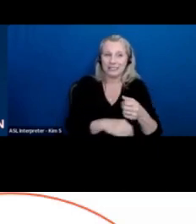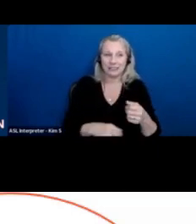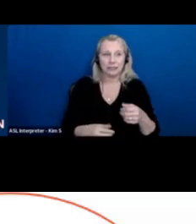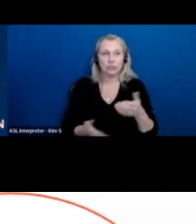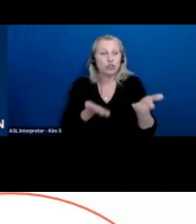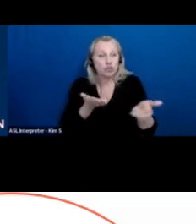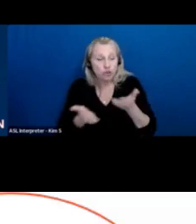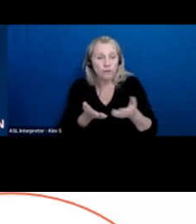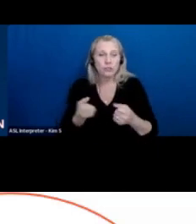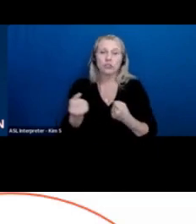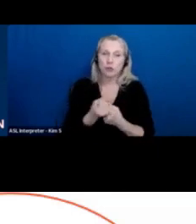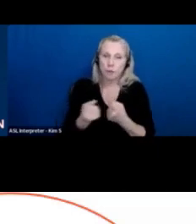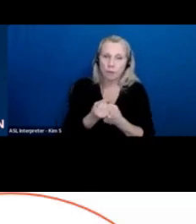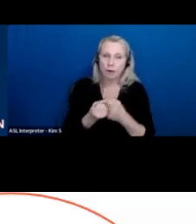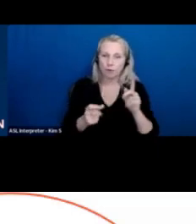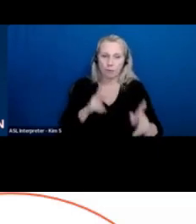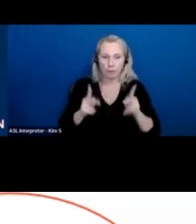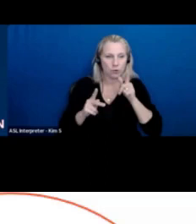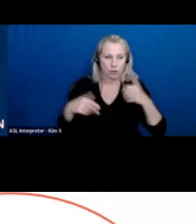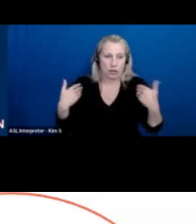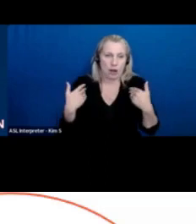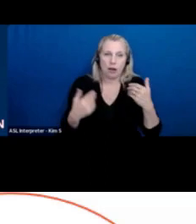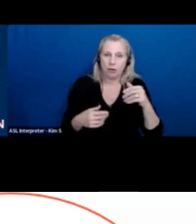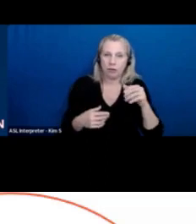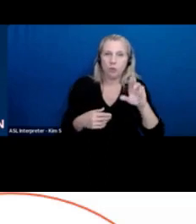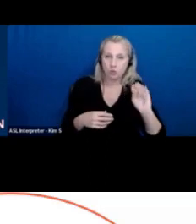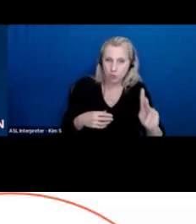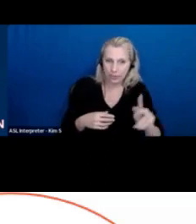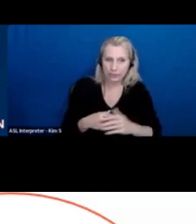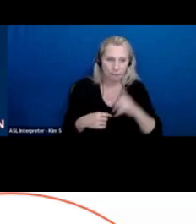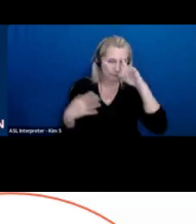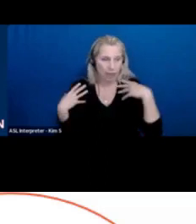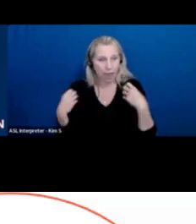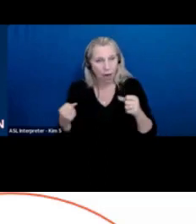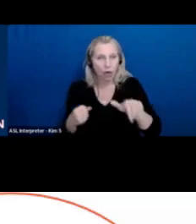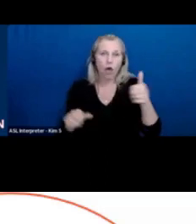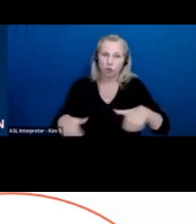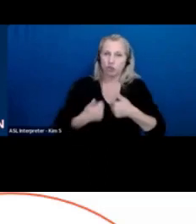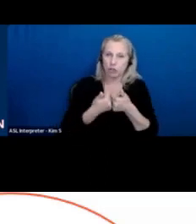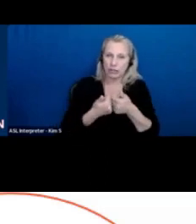supports for youth at risk for mental health or other challenges and their family that